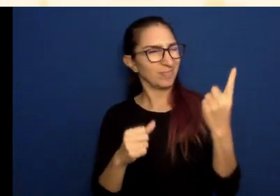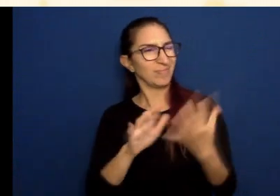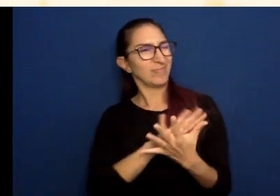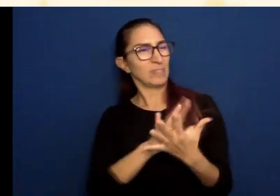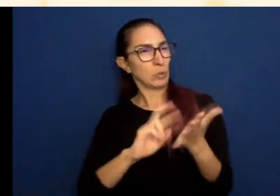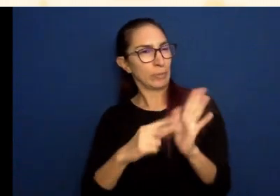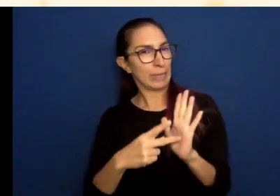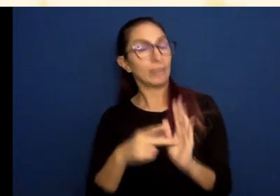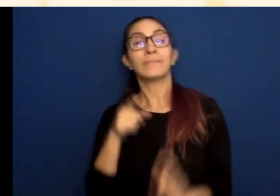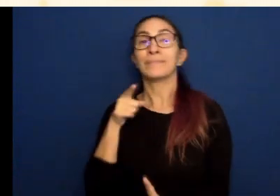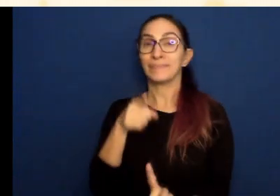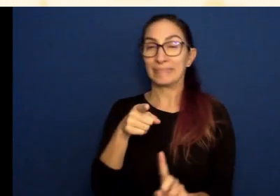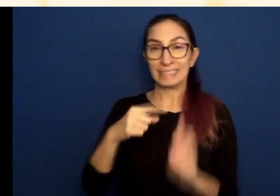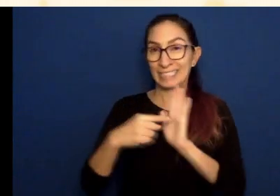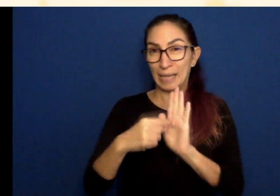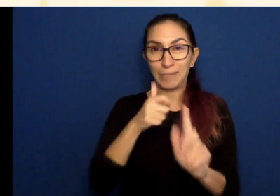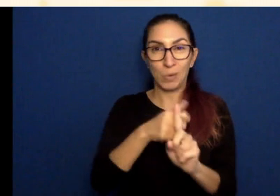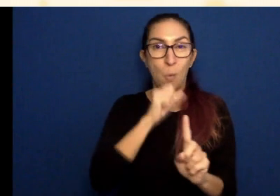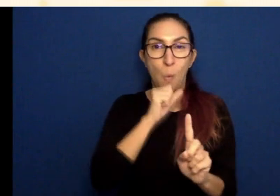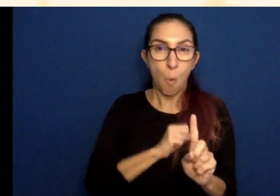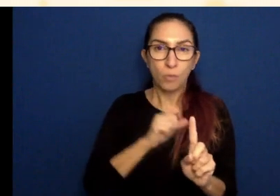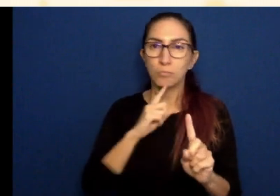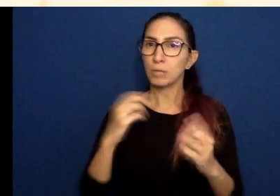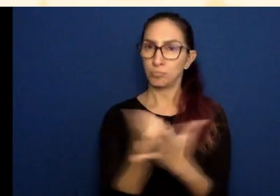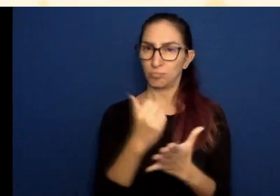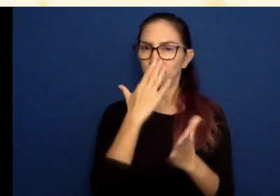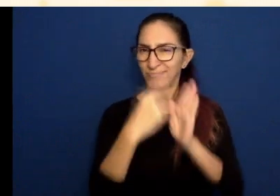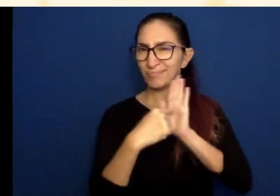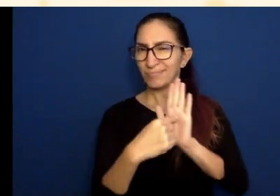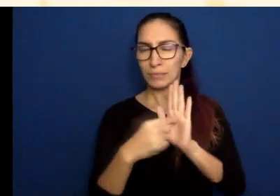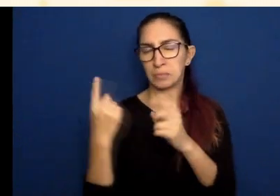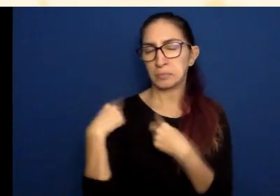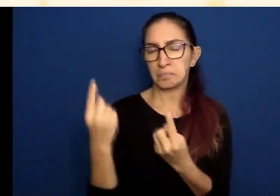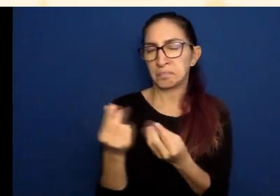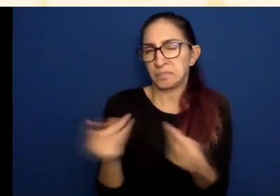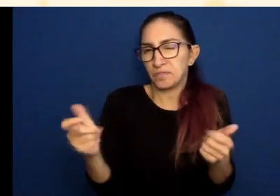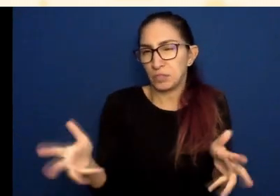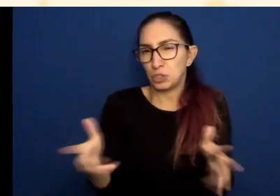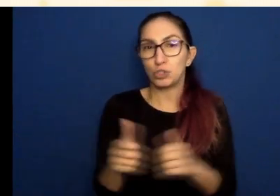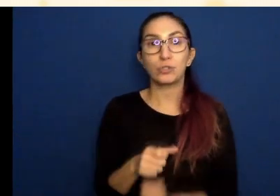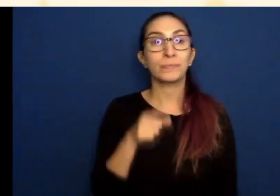So therefore it's essential that functionality is not removed due to a variation in the page.